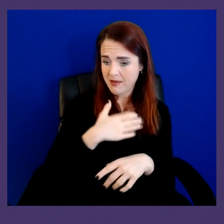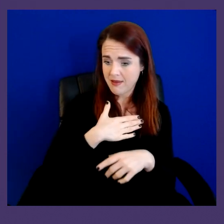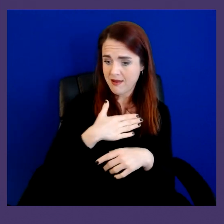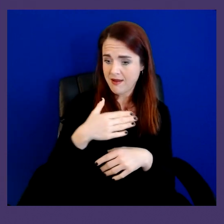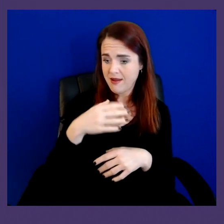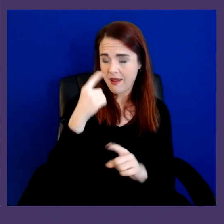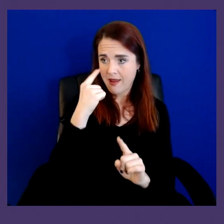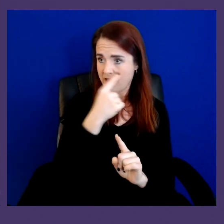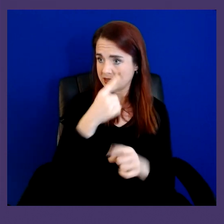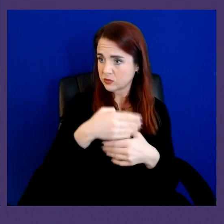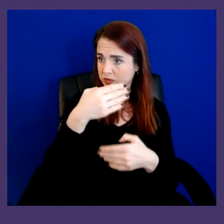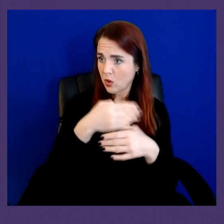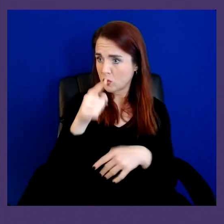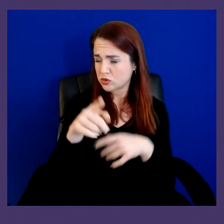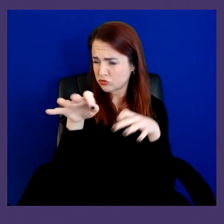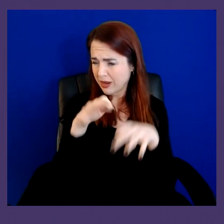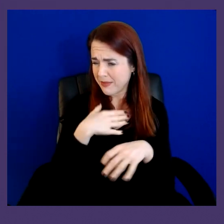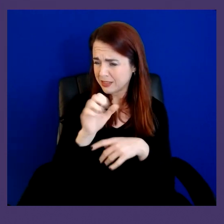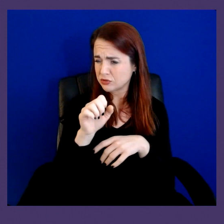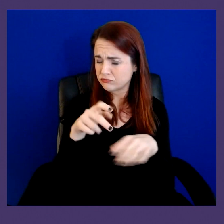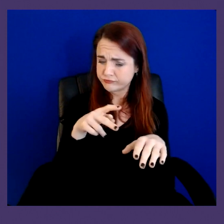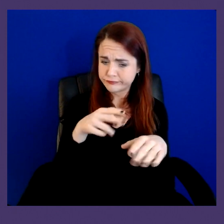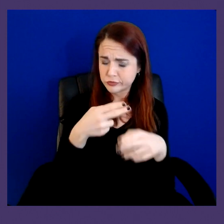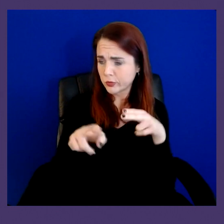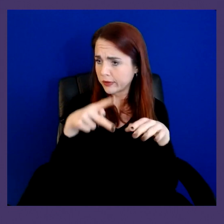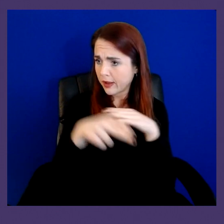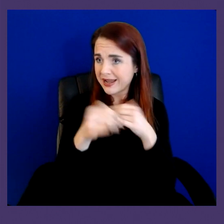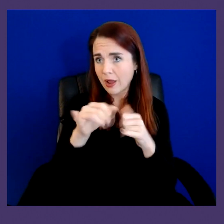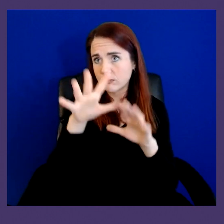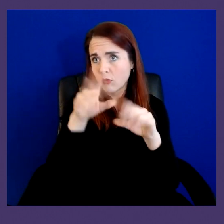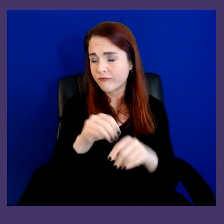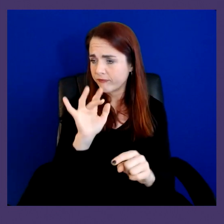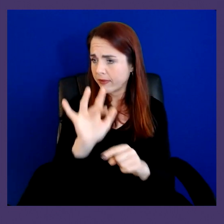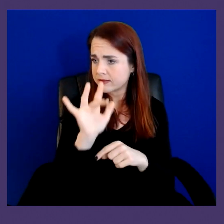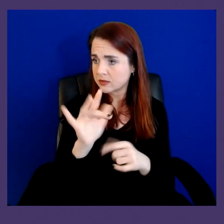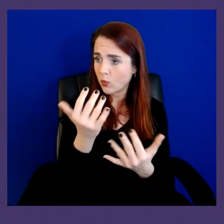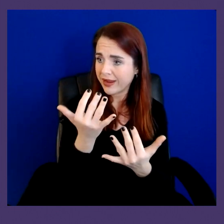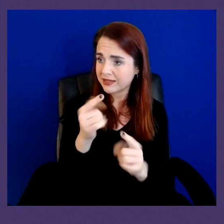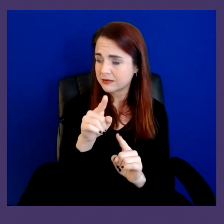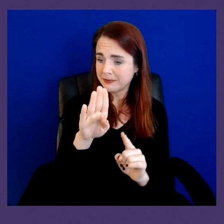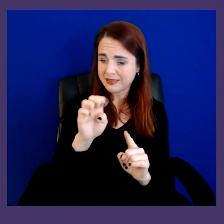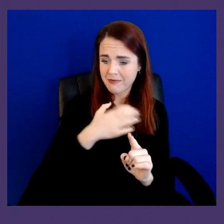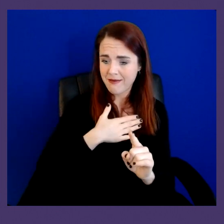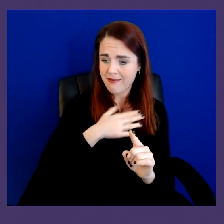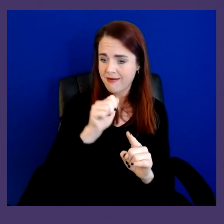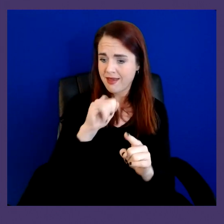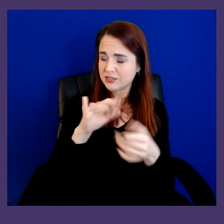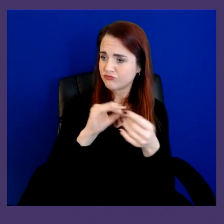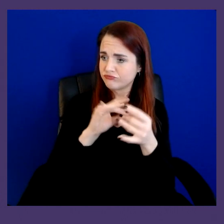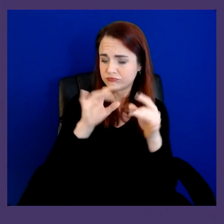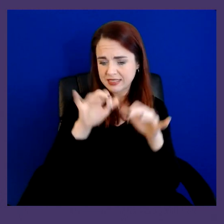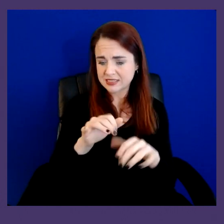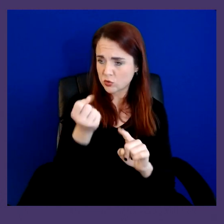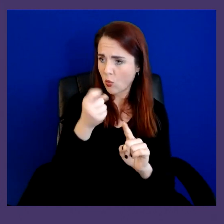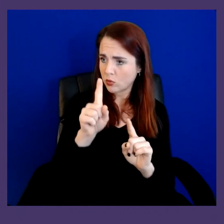shortcut shift plus f10, button collapsed. Please wait, Be My AI is writing a message. Be My AI: "The image is